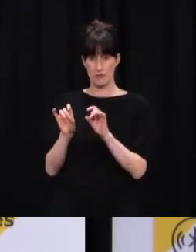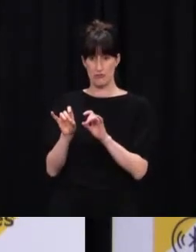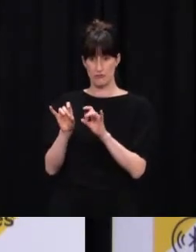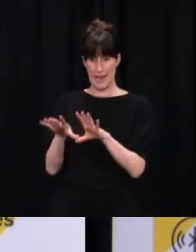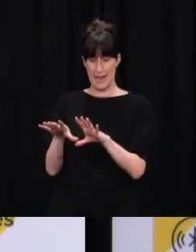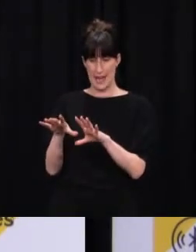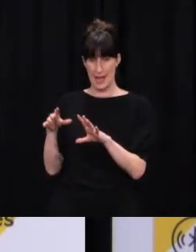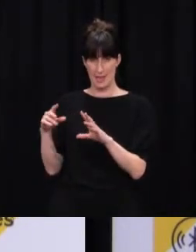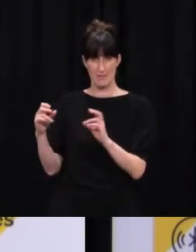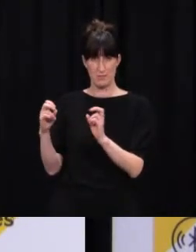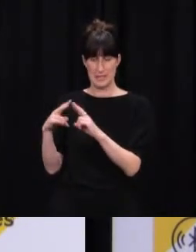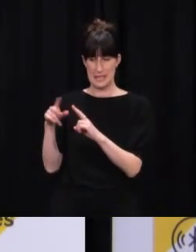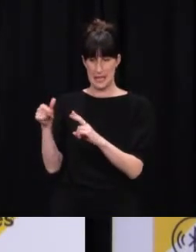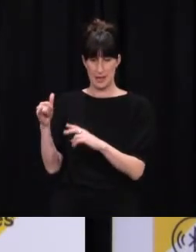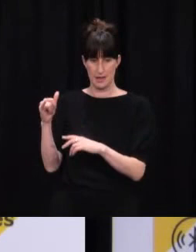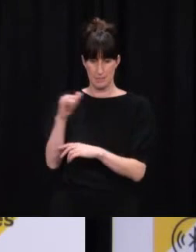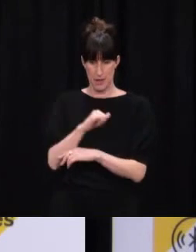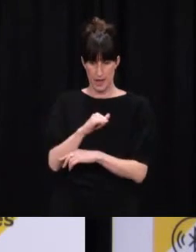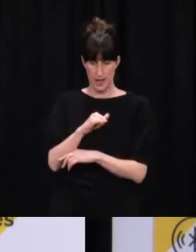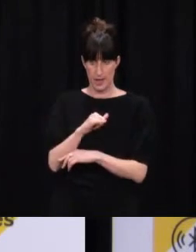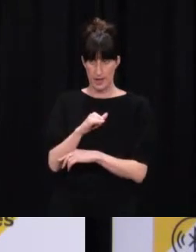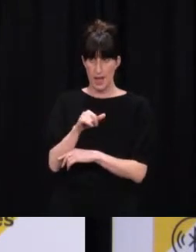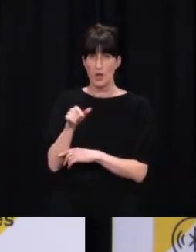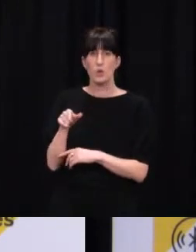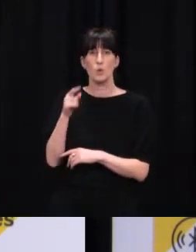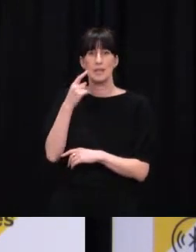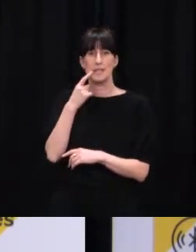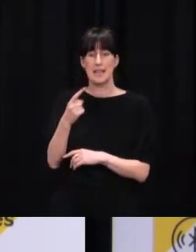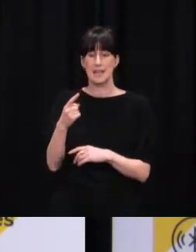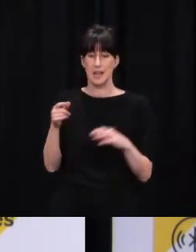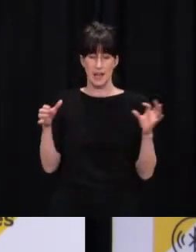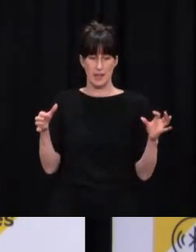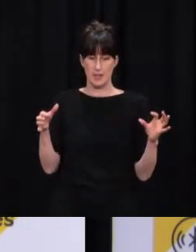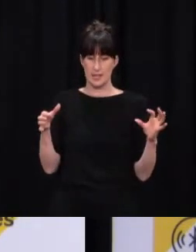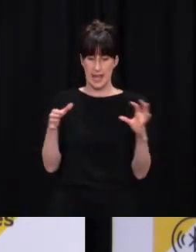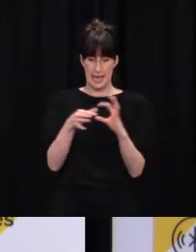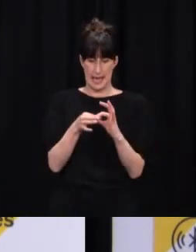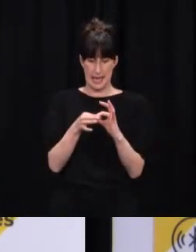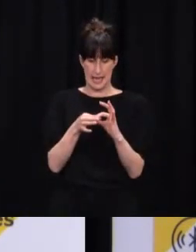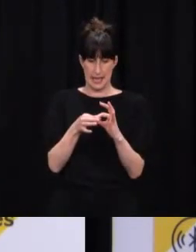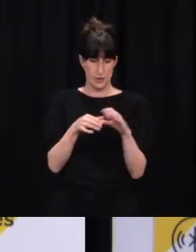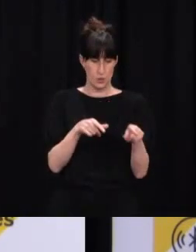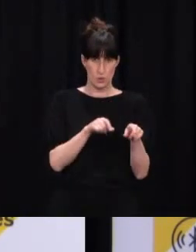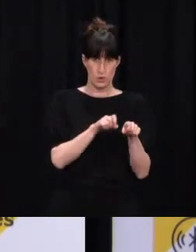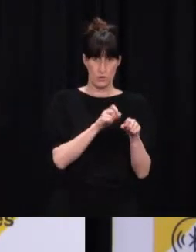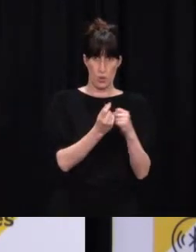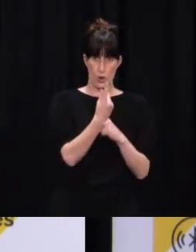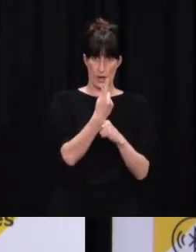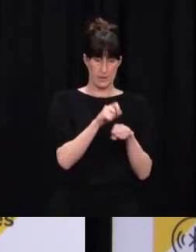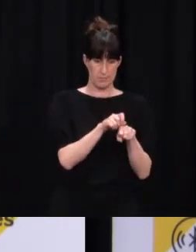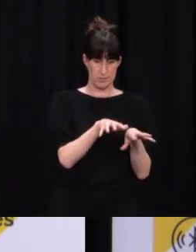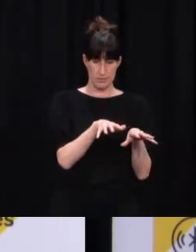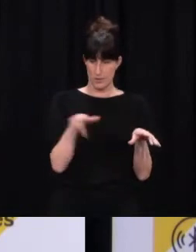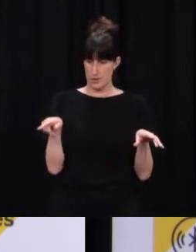confidence in the genome sequencing matched to the days